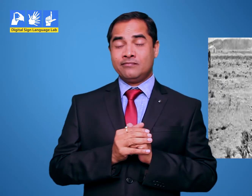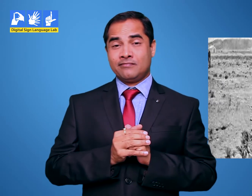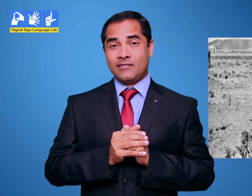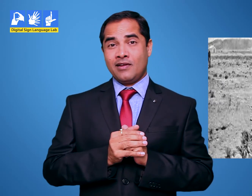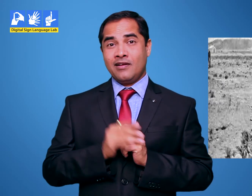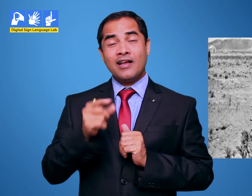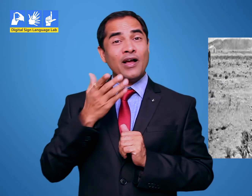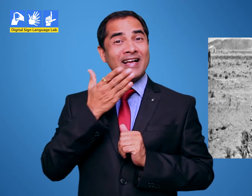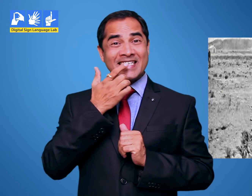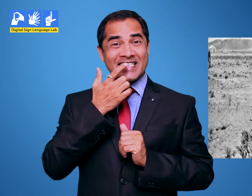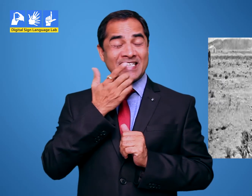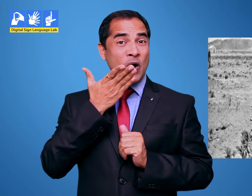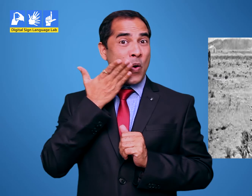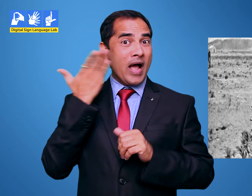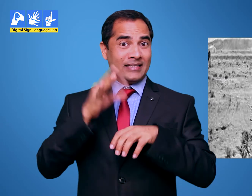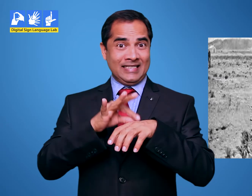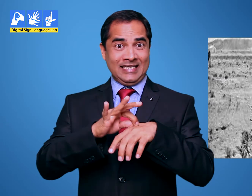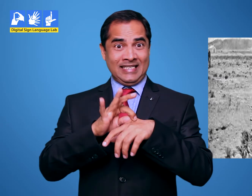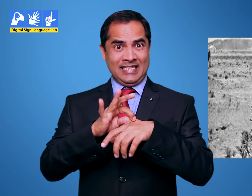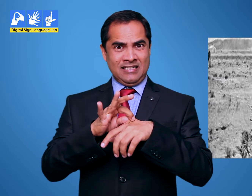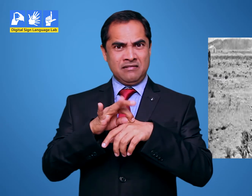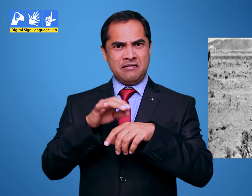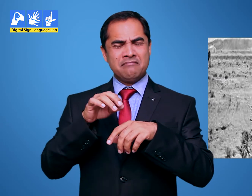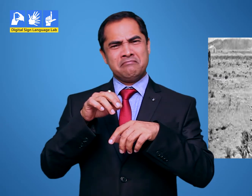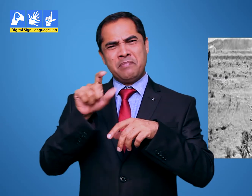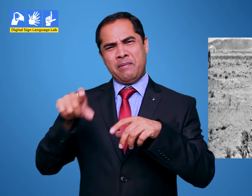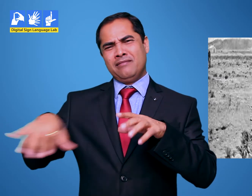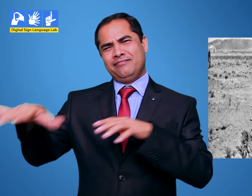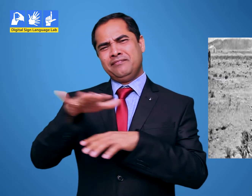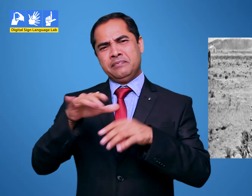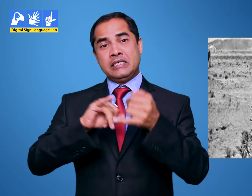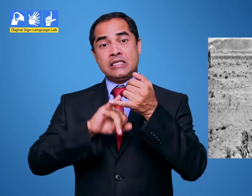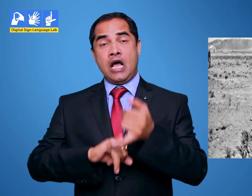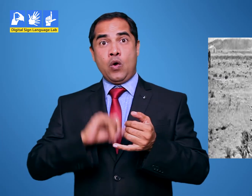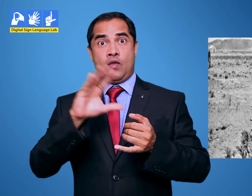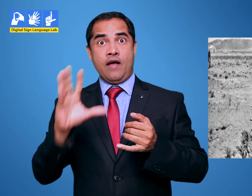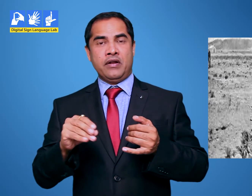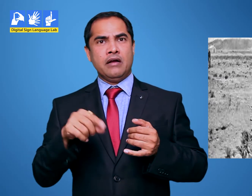the white skinned people of South Africa